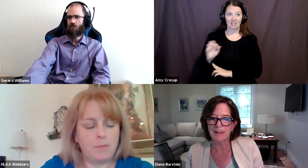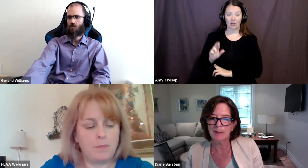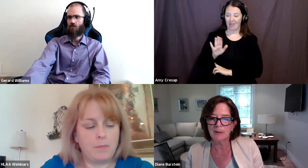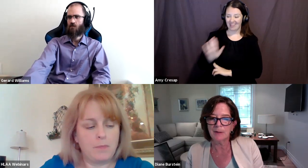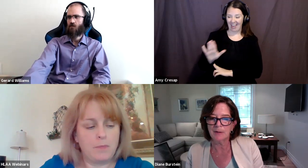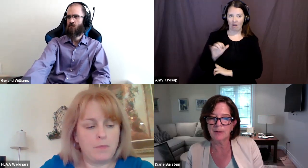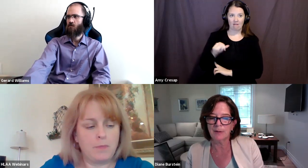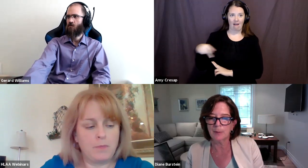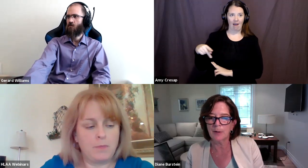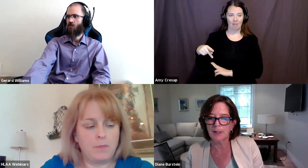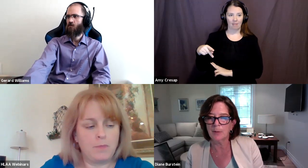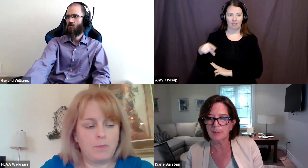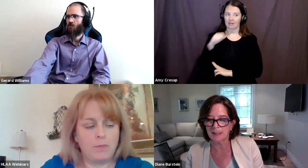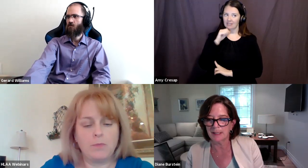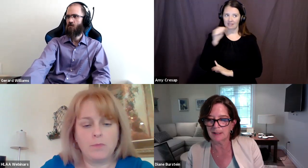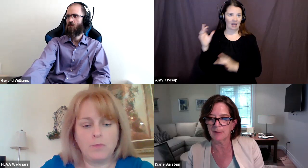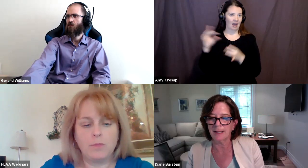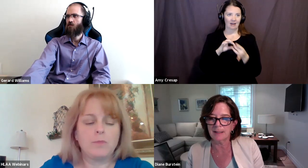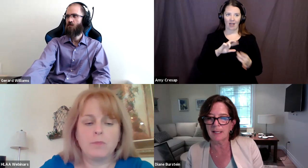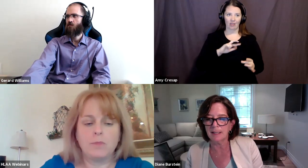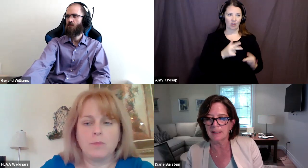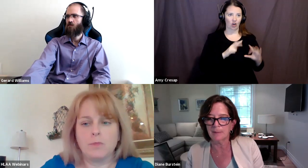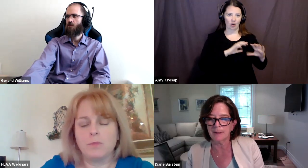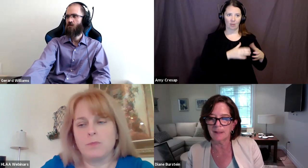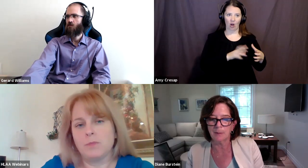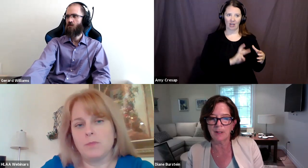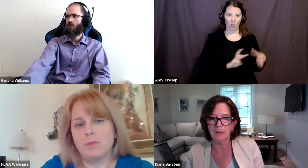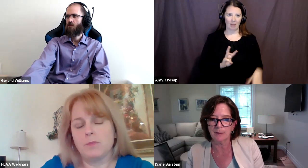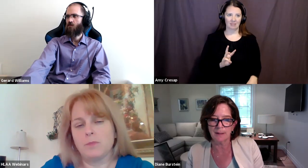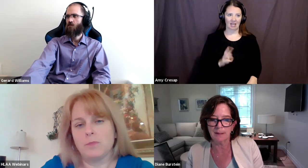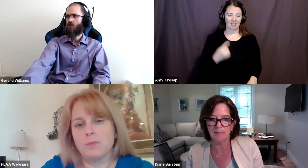They don't go to third party websites. So that's not something that we currently